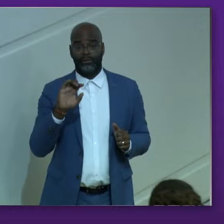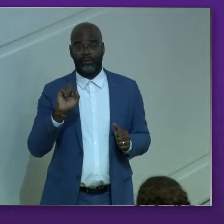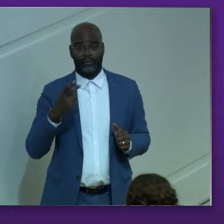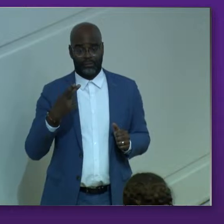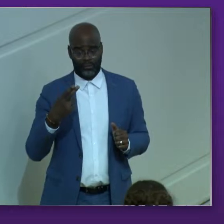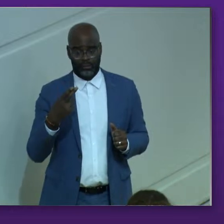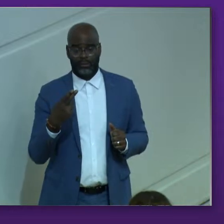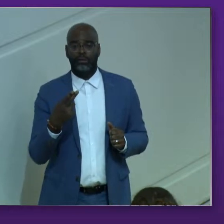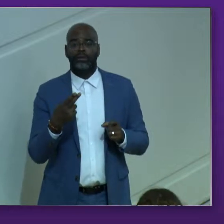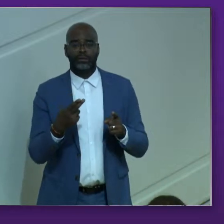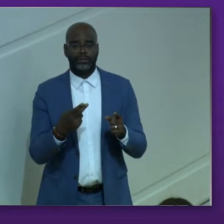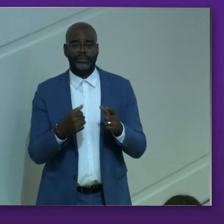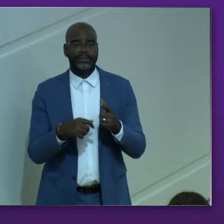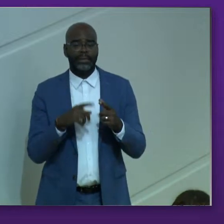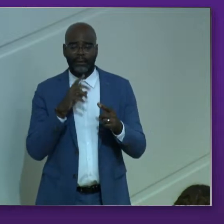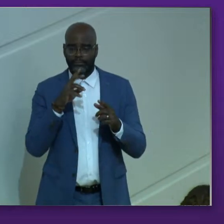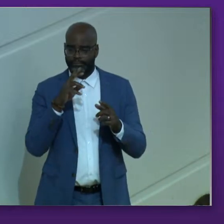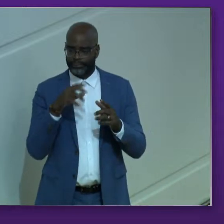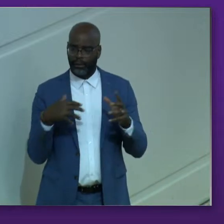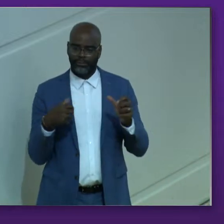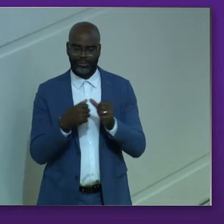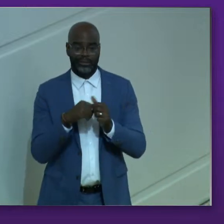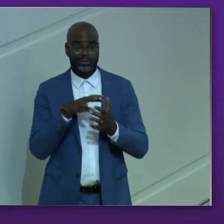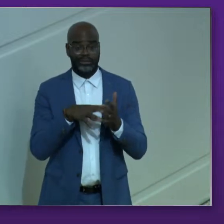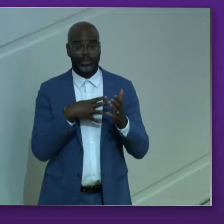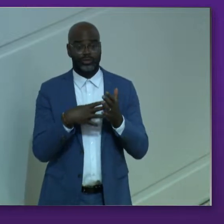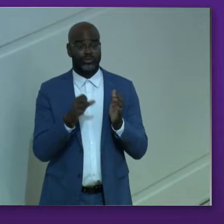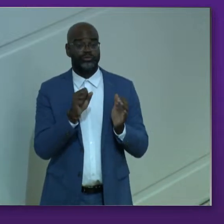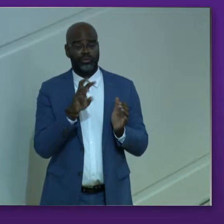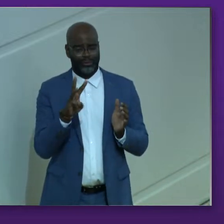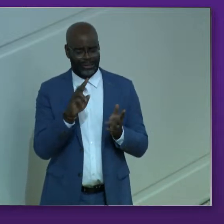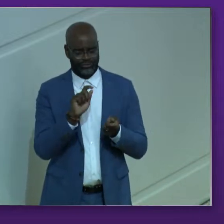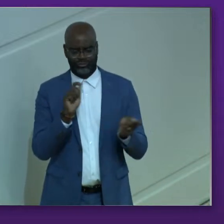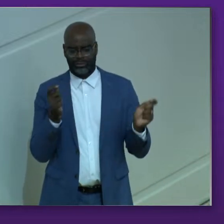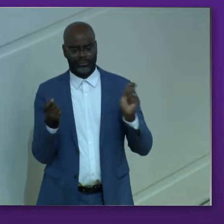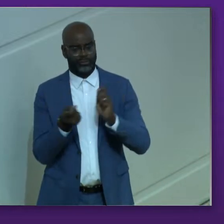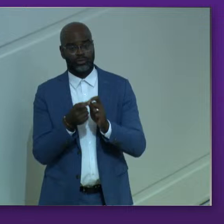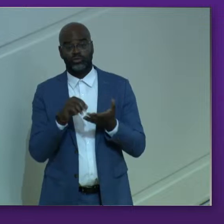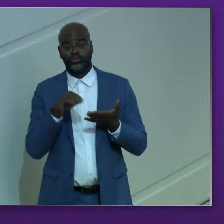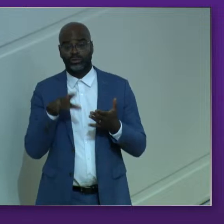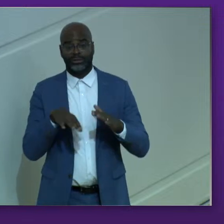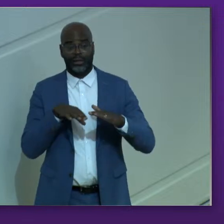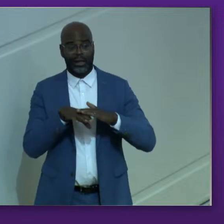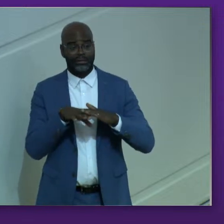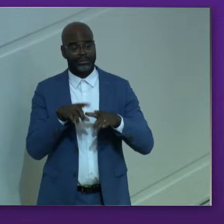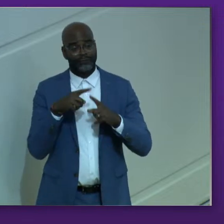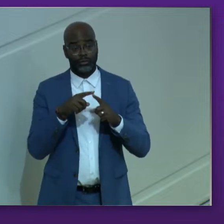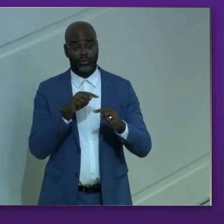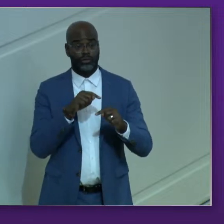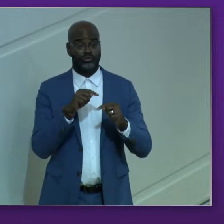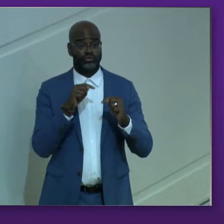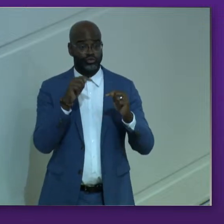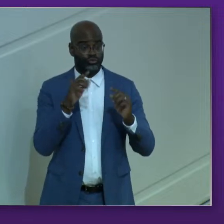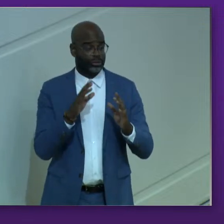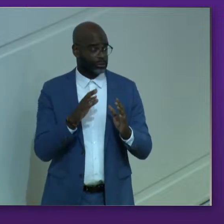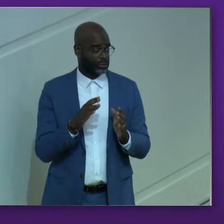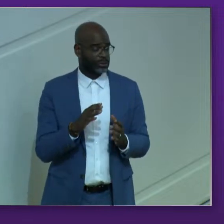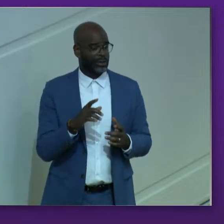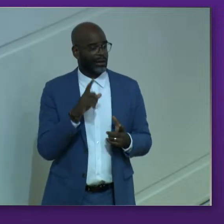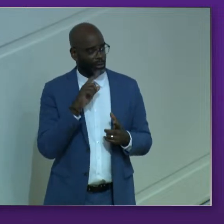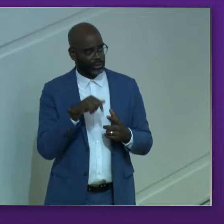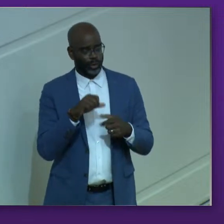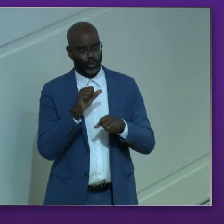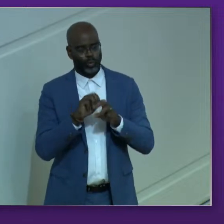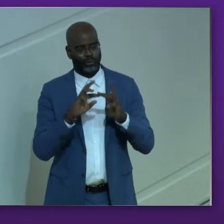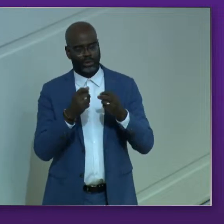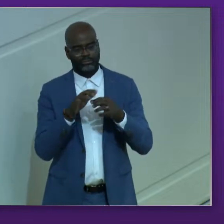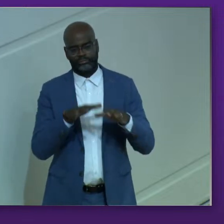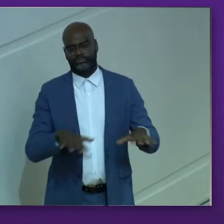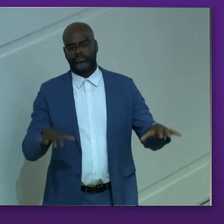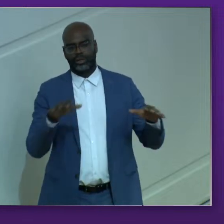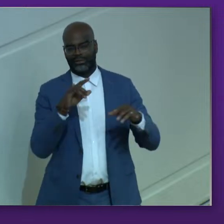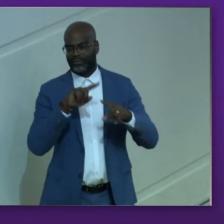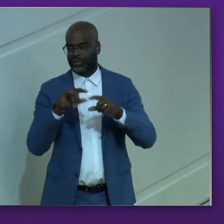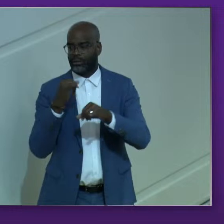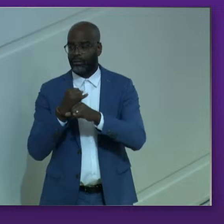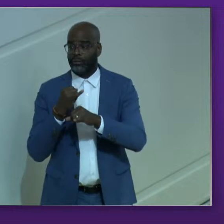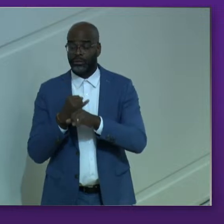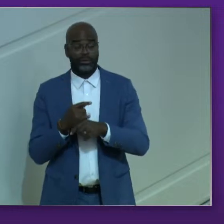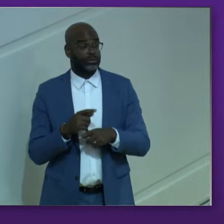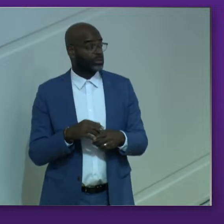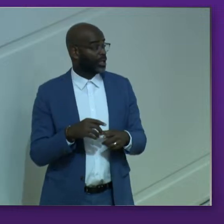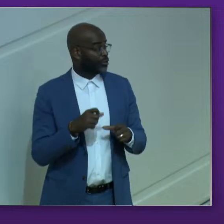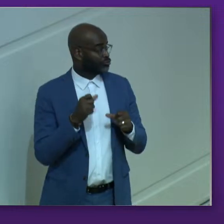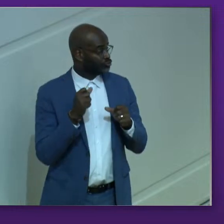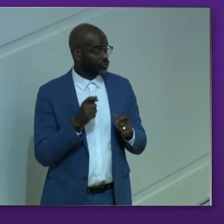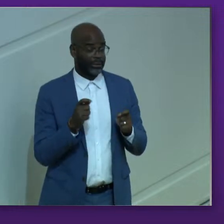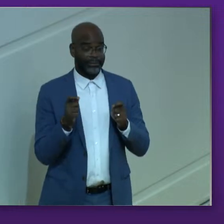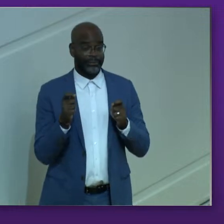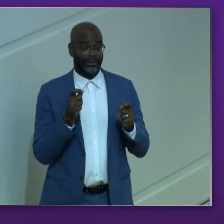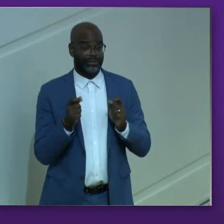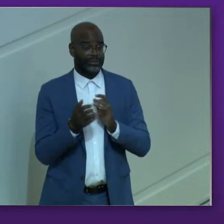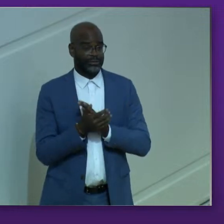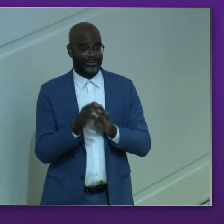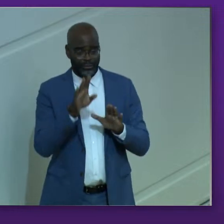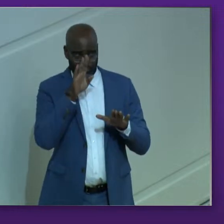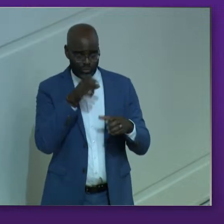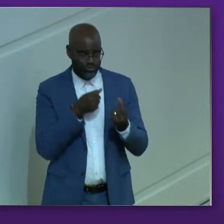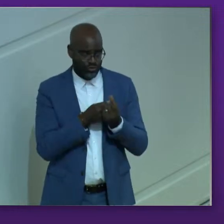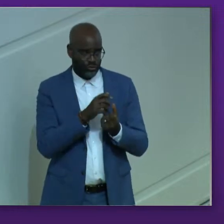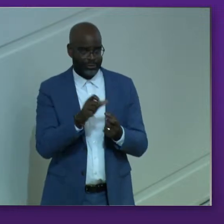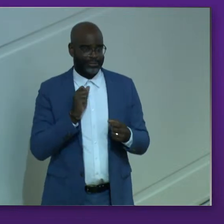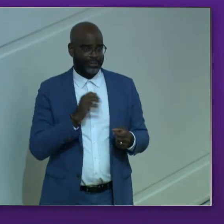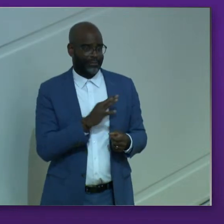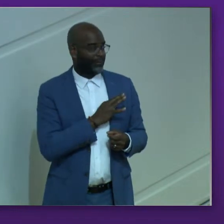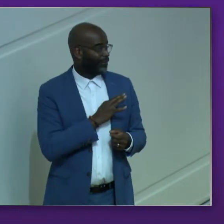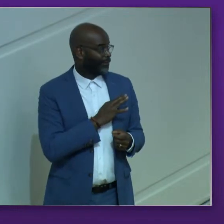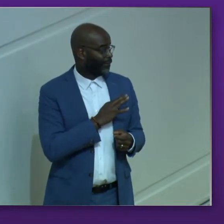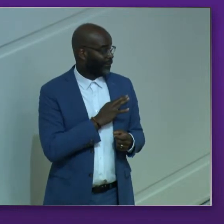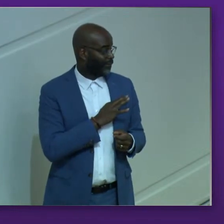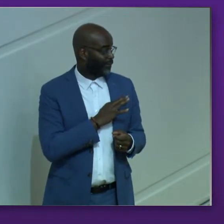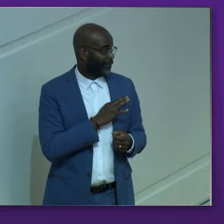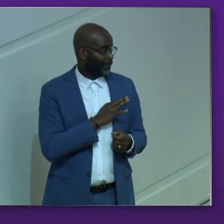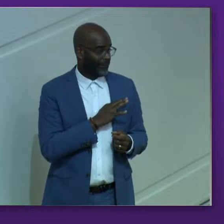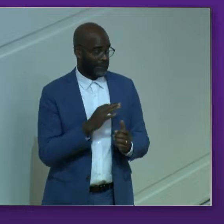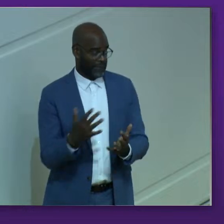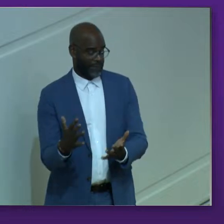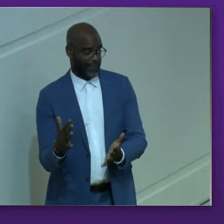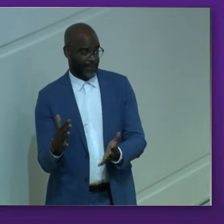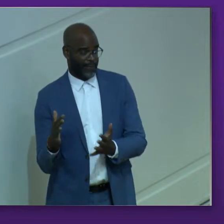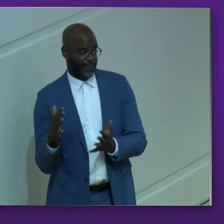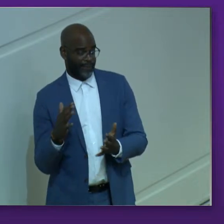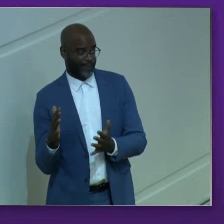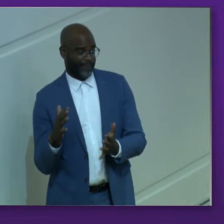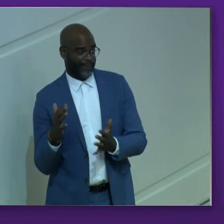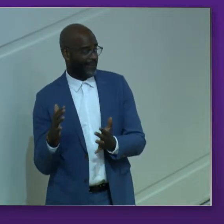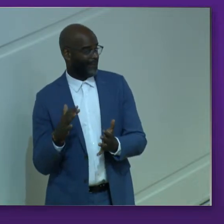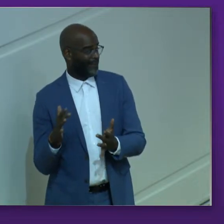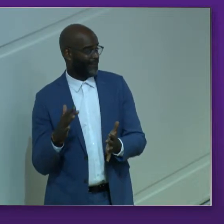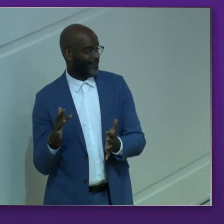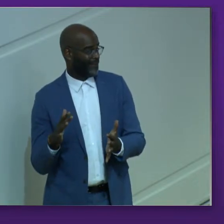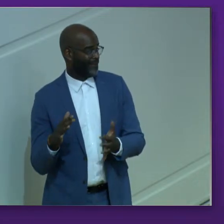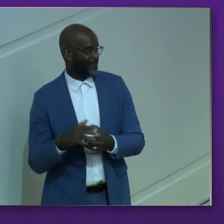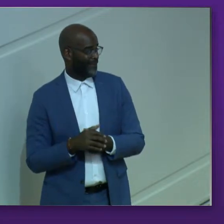[LISTING NAMES] COMPLIMENTS